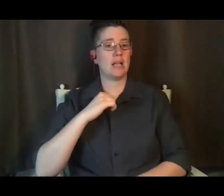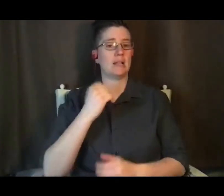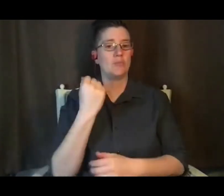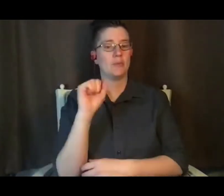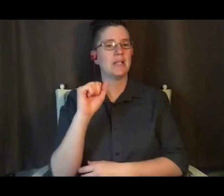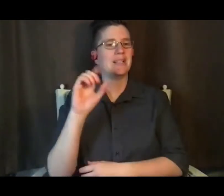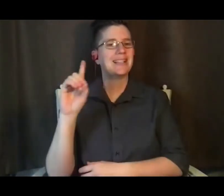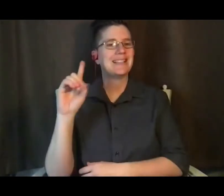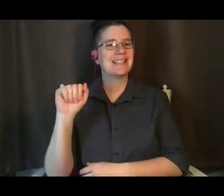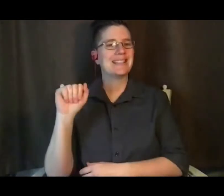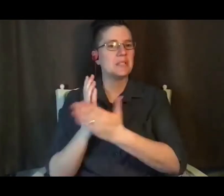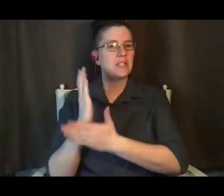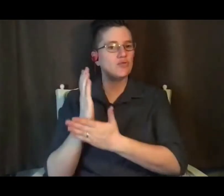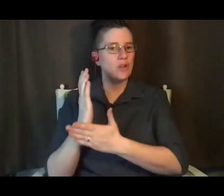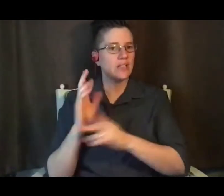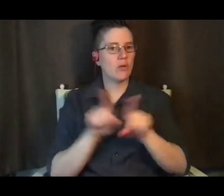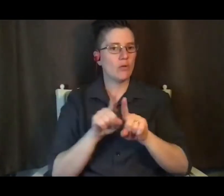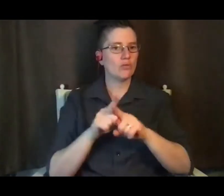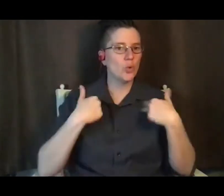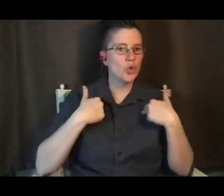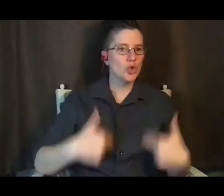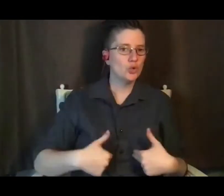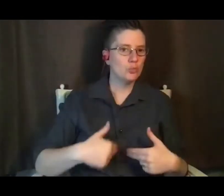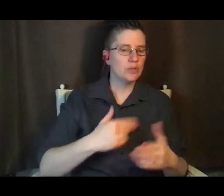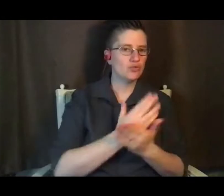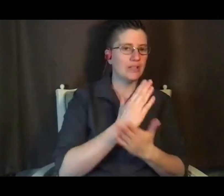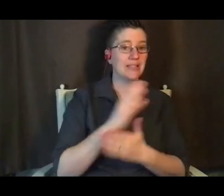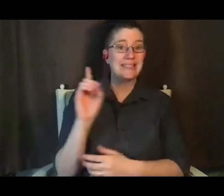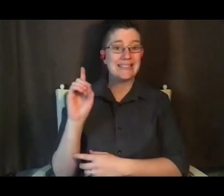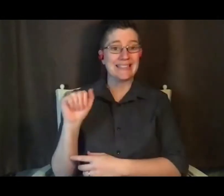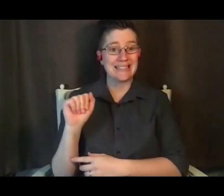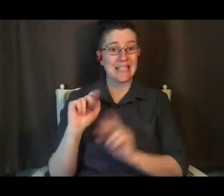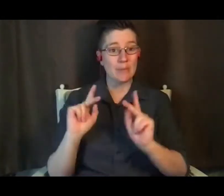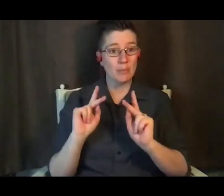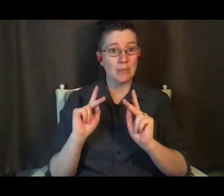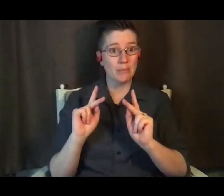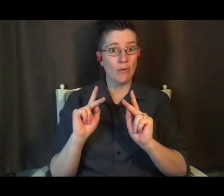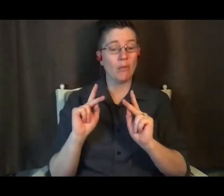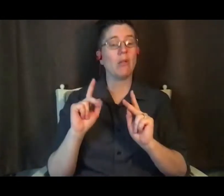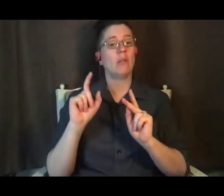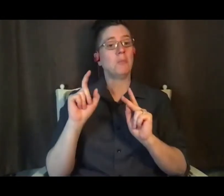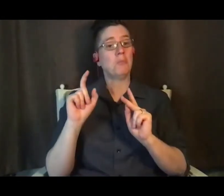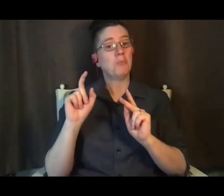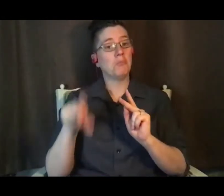that disabled people deserve to live that madness does not necessarily mean that we are wrong